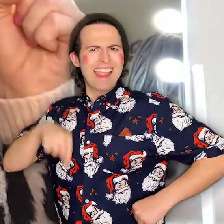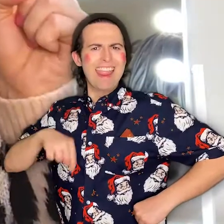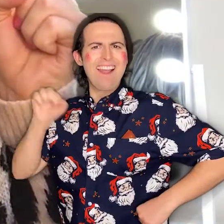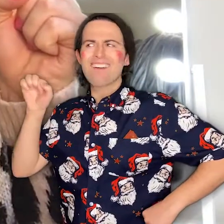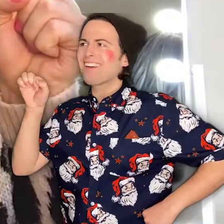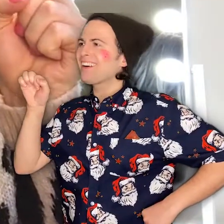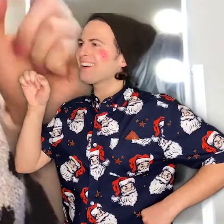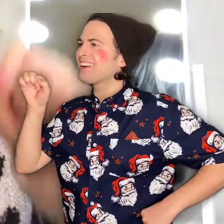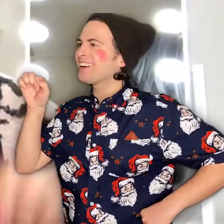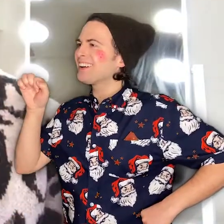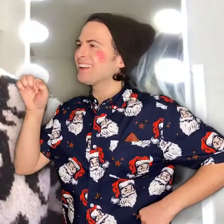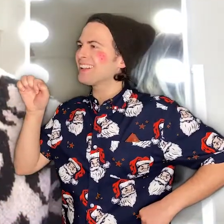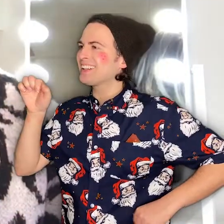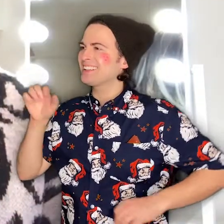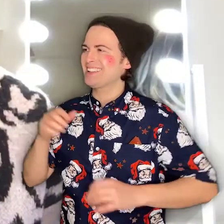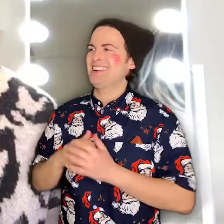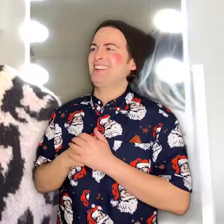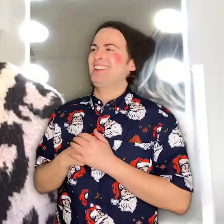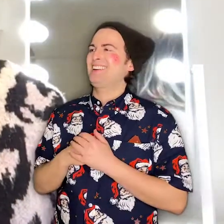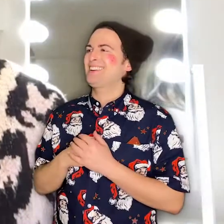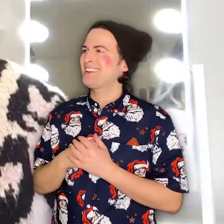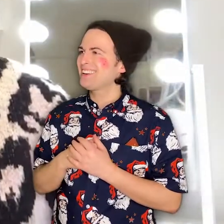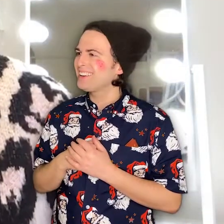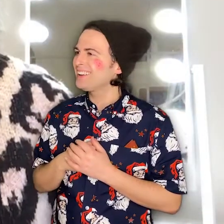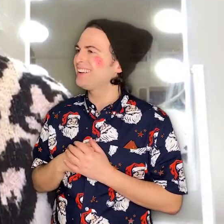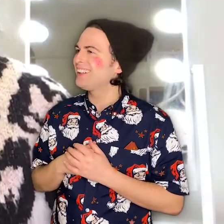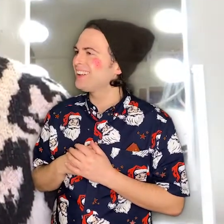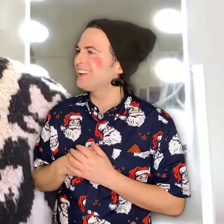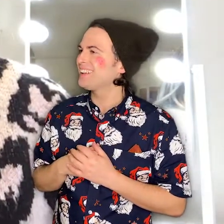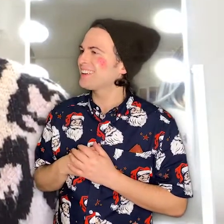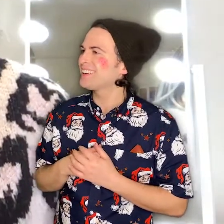that windae there. We’ve got to the point where somebody always carries a bottle of